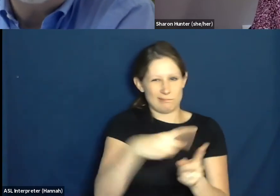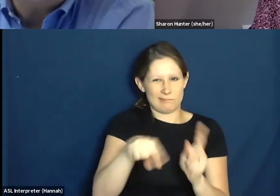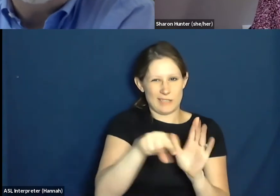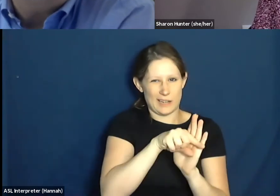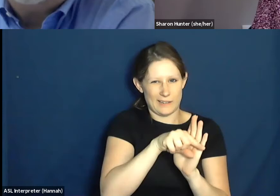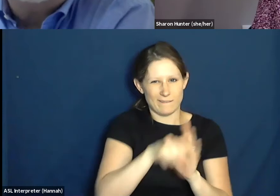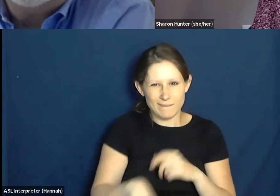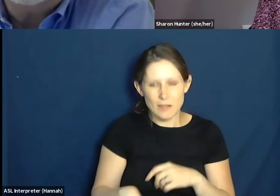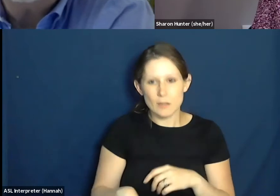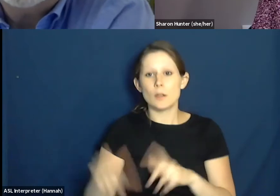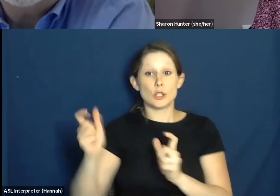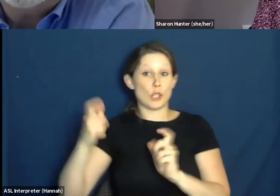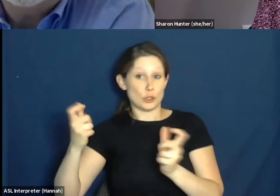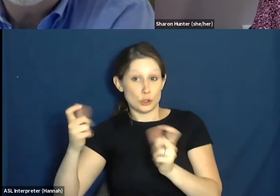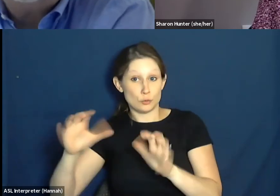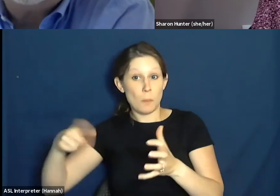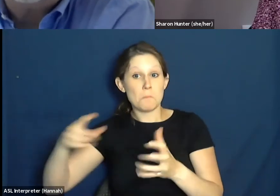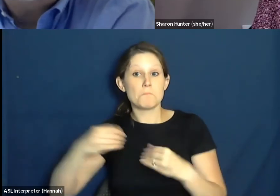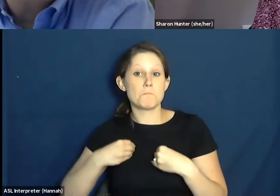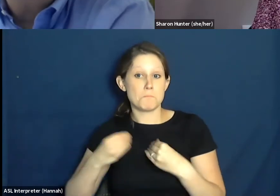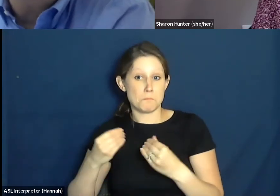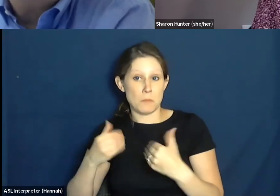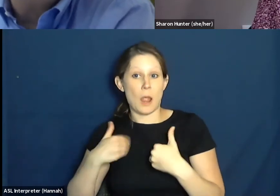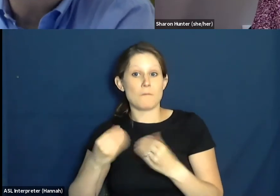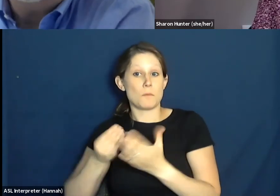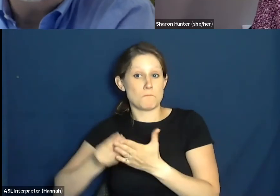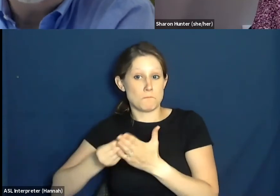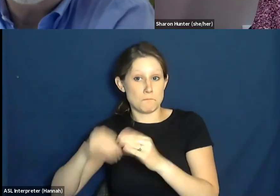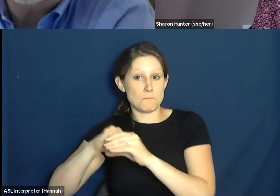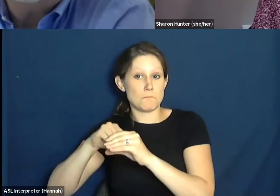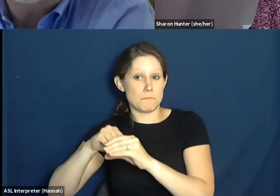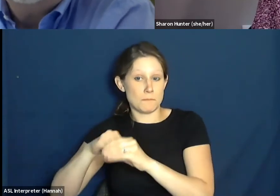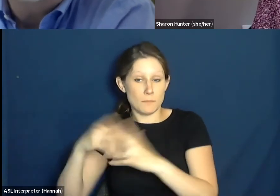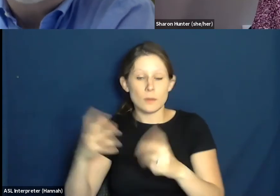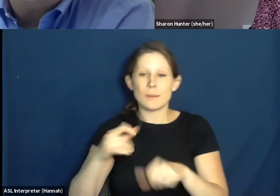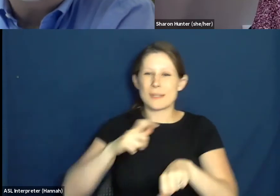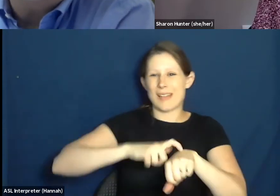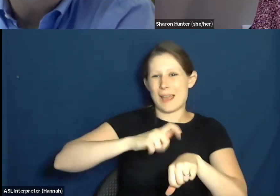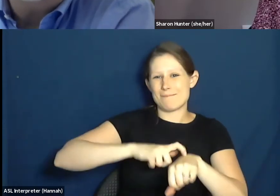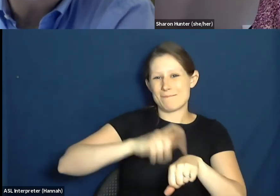to shed but they were also hurt significantly. With will take time. We did not come into this,